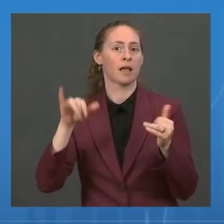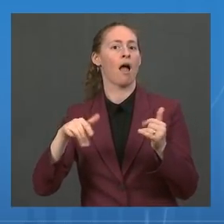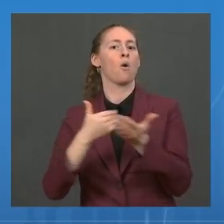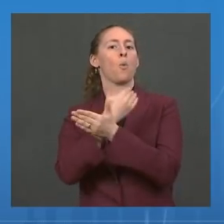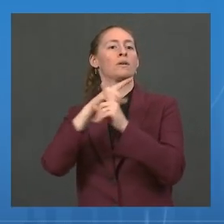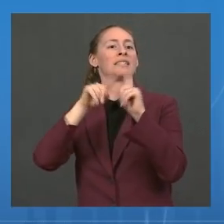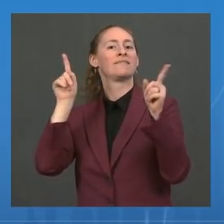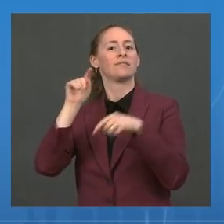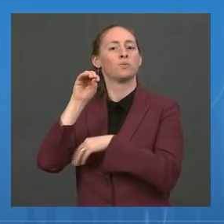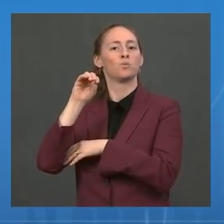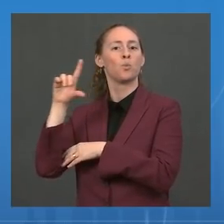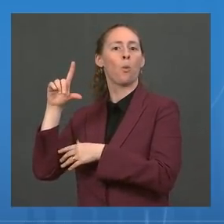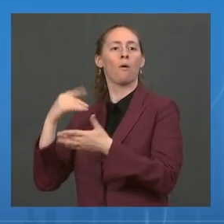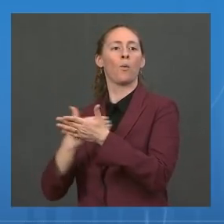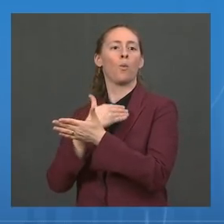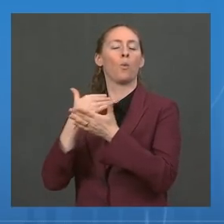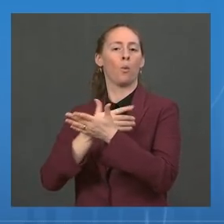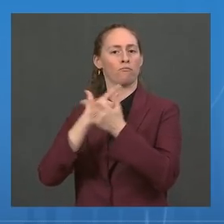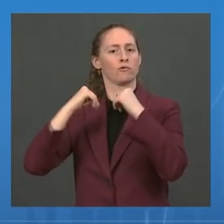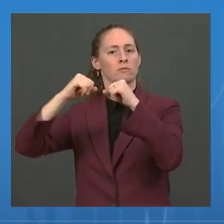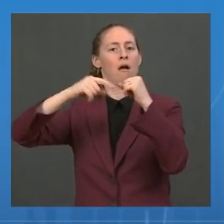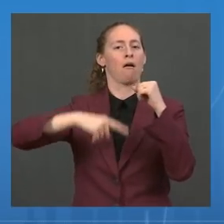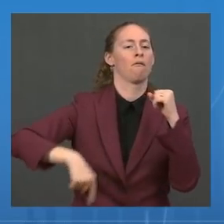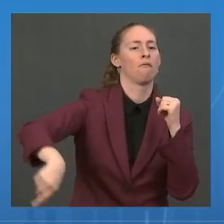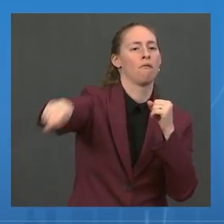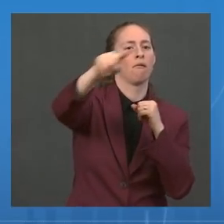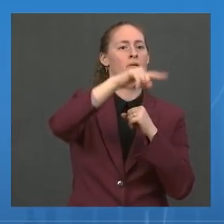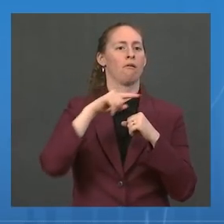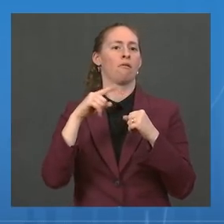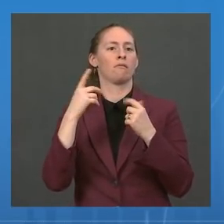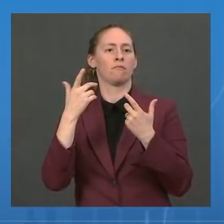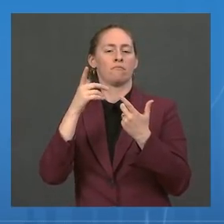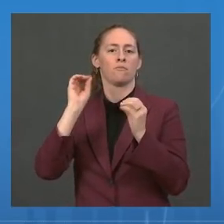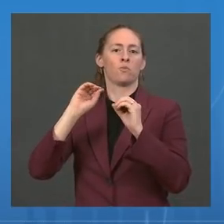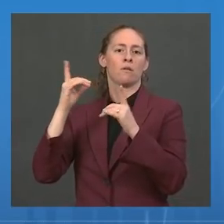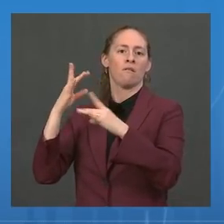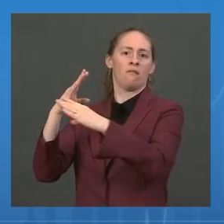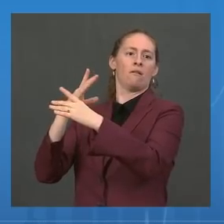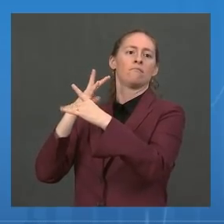to protect people from the worst outcomes of COVID. But I think it's really important